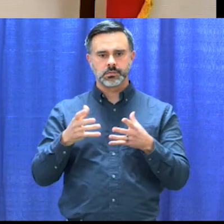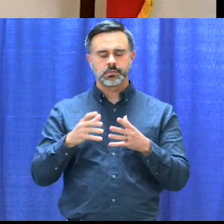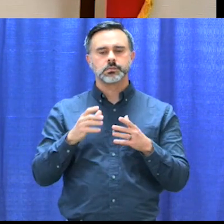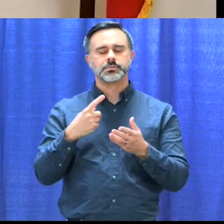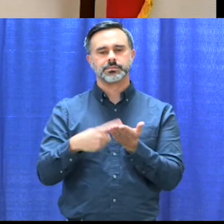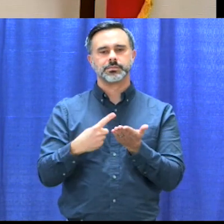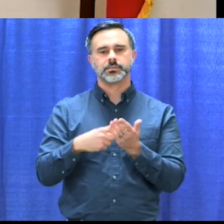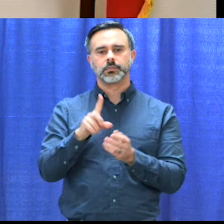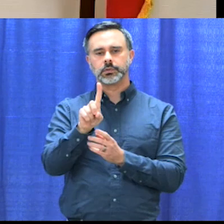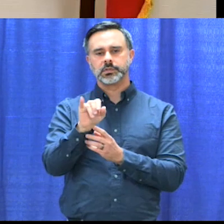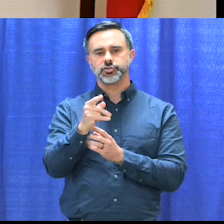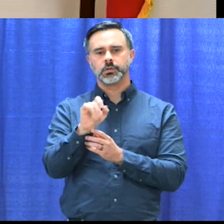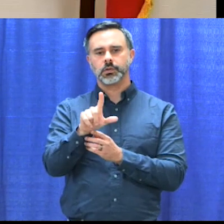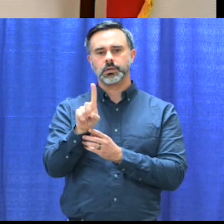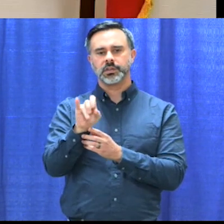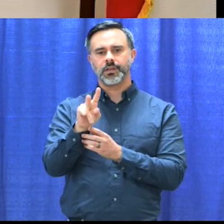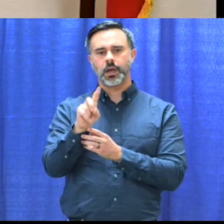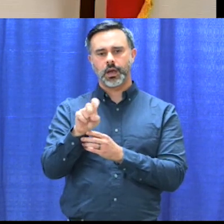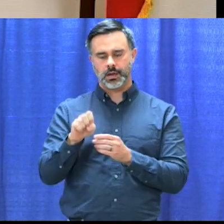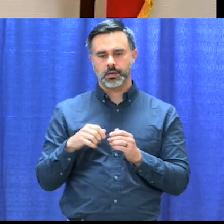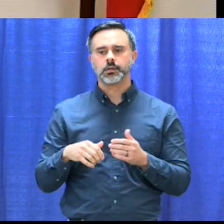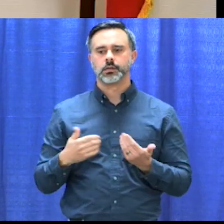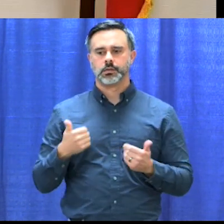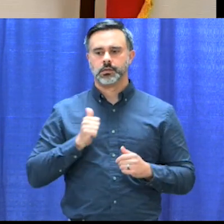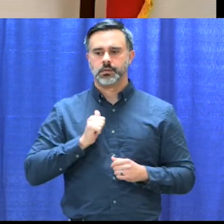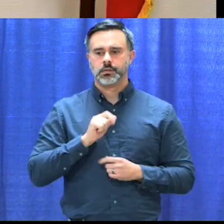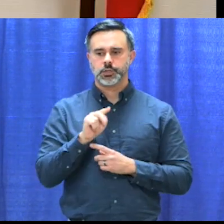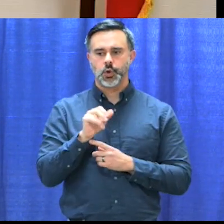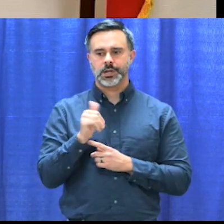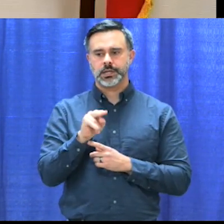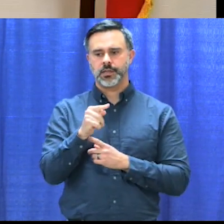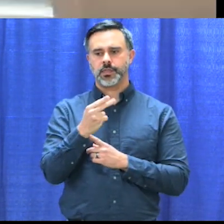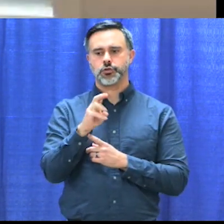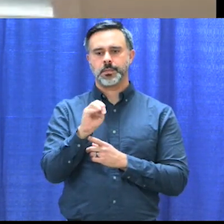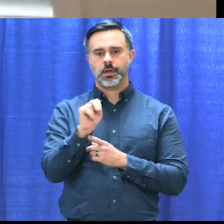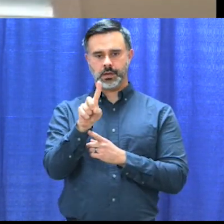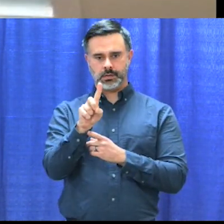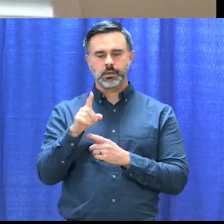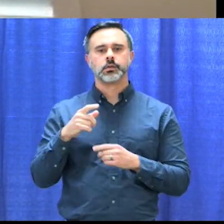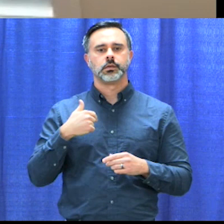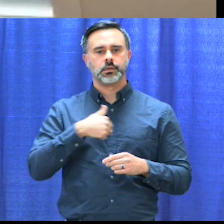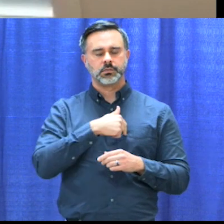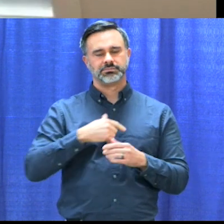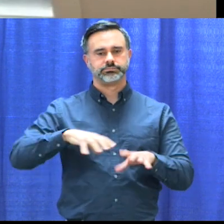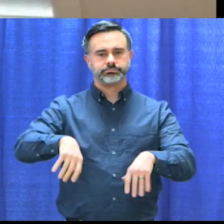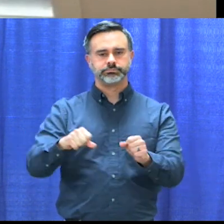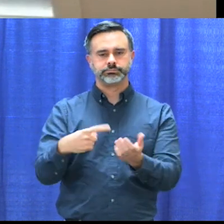My name is Tony Thurmond. I'm honored to serve as the State Superintendent of Public Instruction and along with Senator